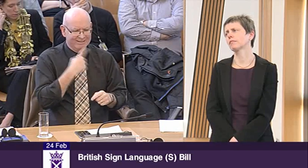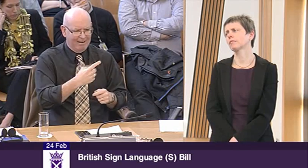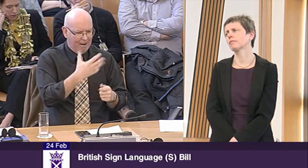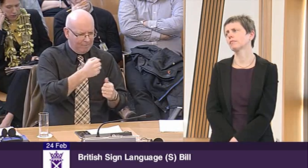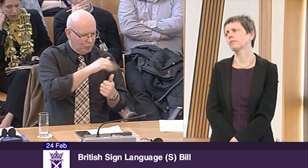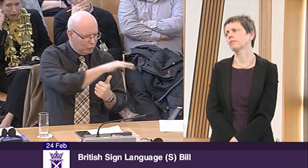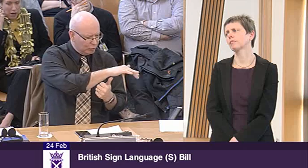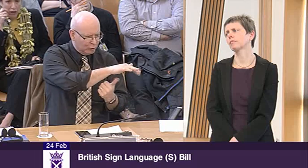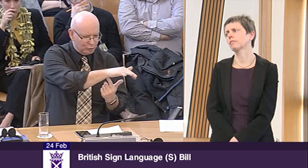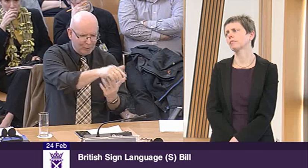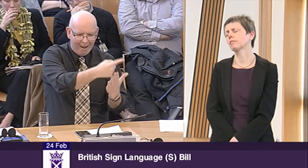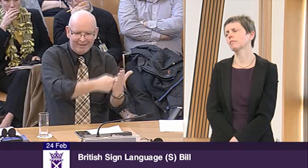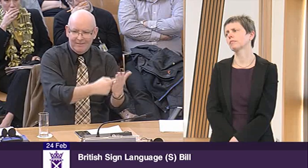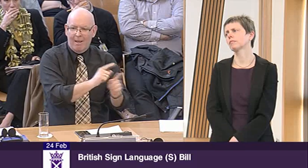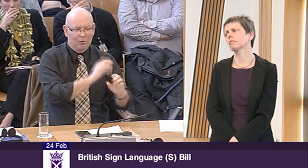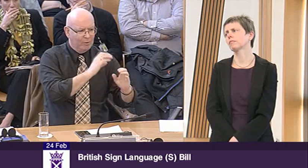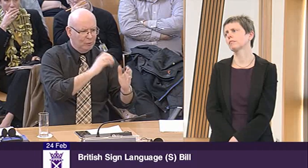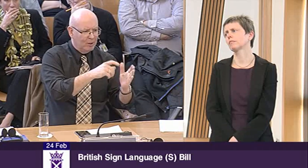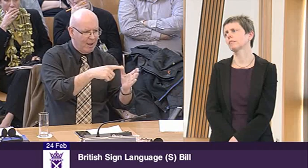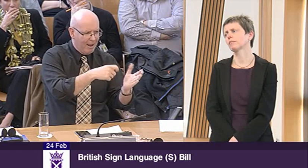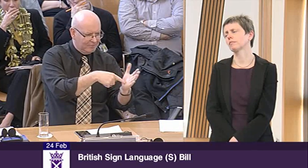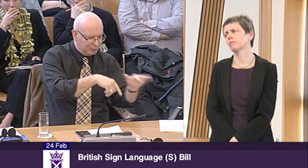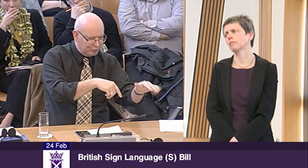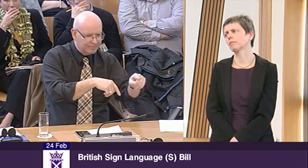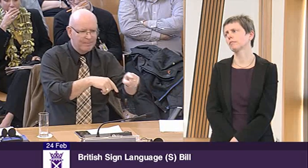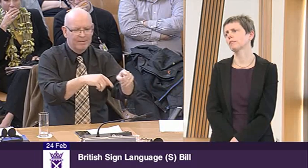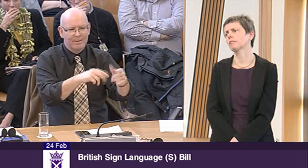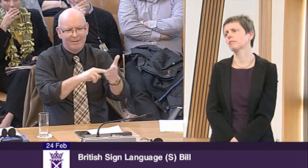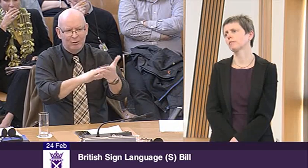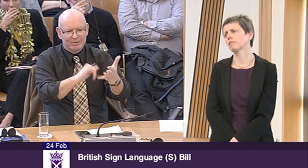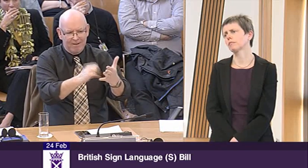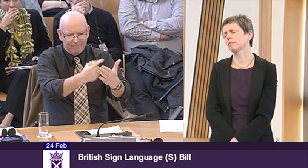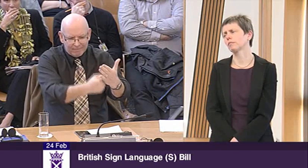The deaf community’s experience is slightly different from that of the Gaelic community,